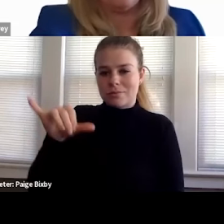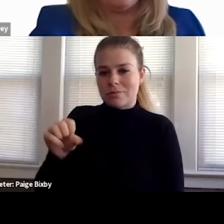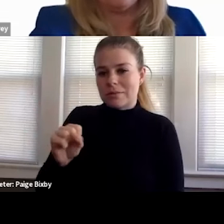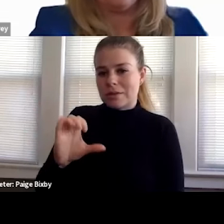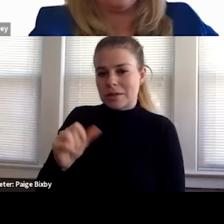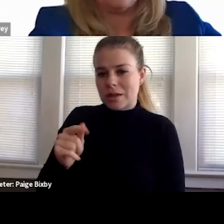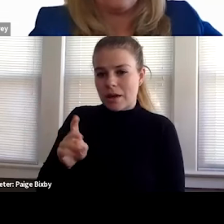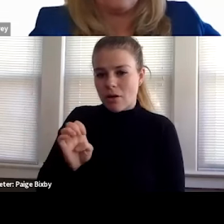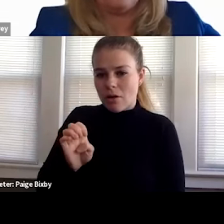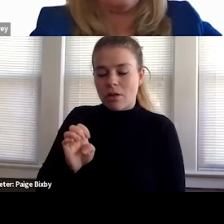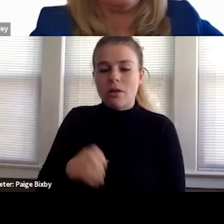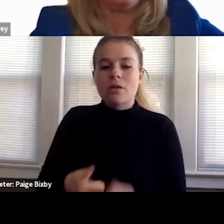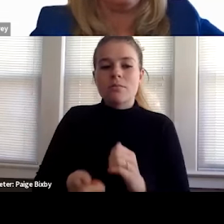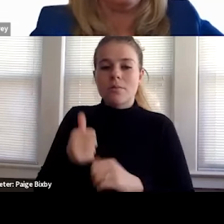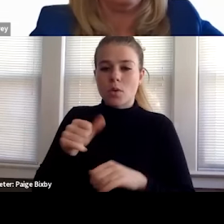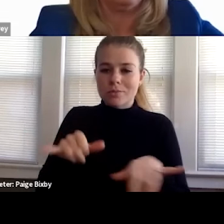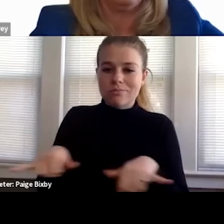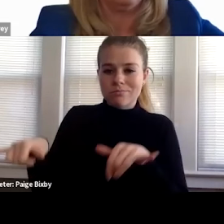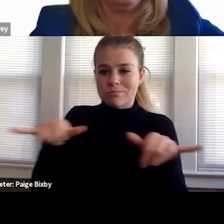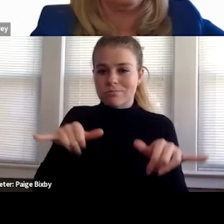So the most common family treatment court models